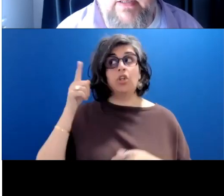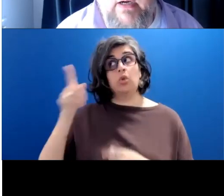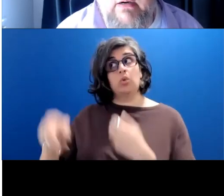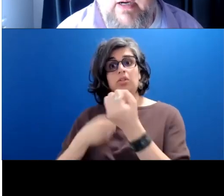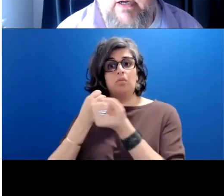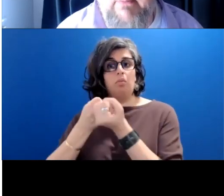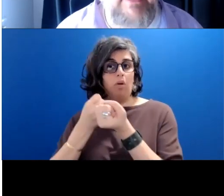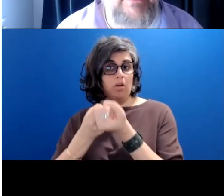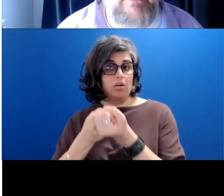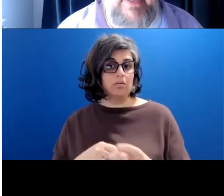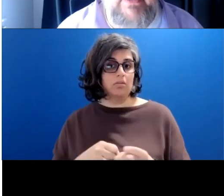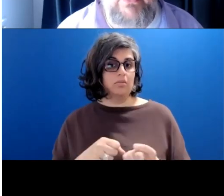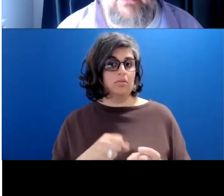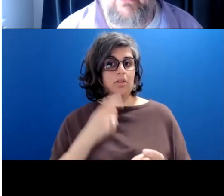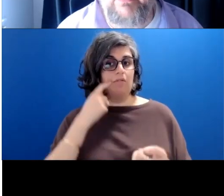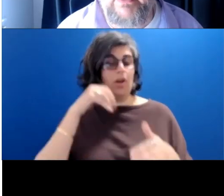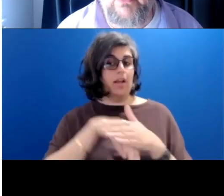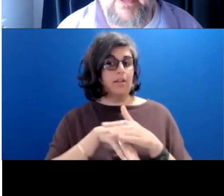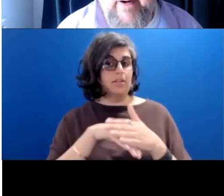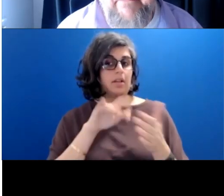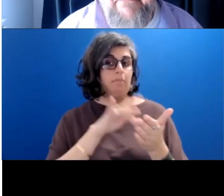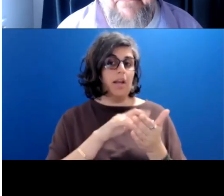in their accessing medical or legal care.